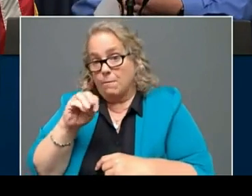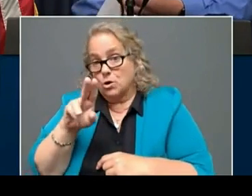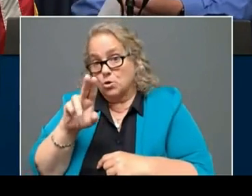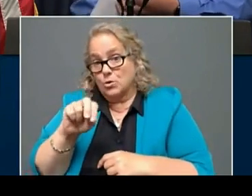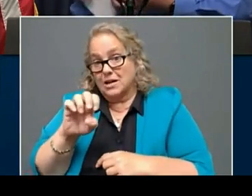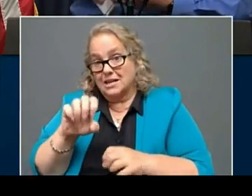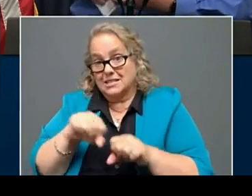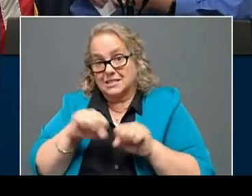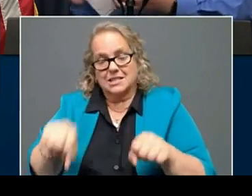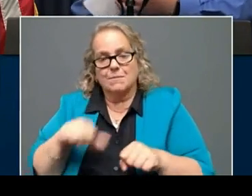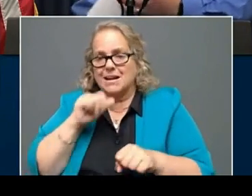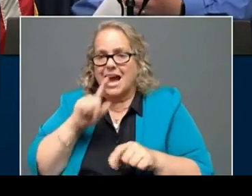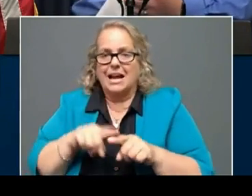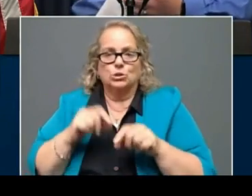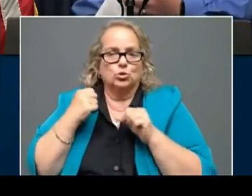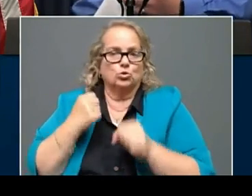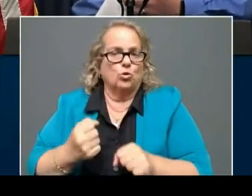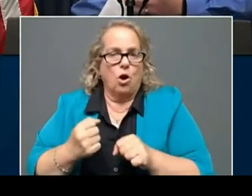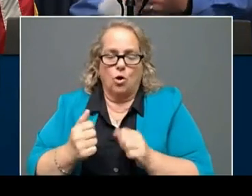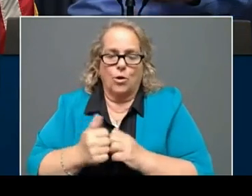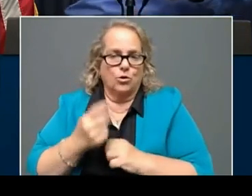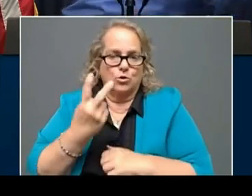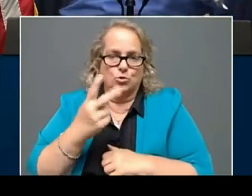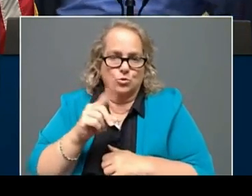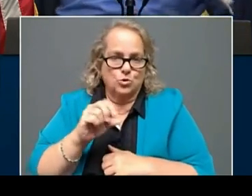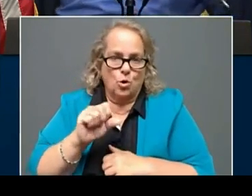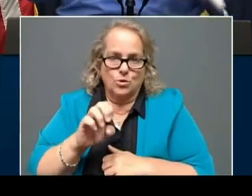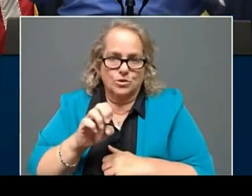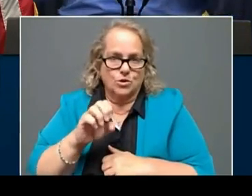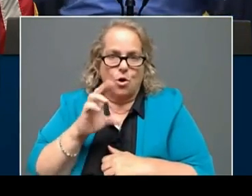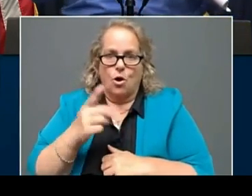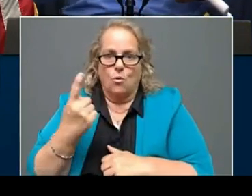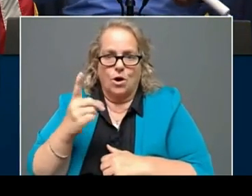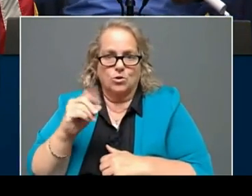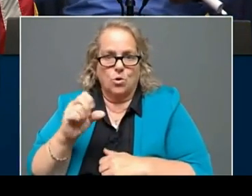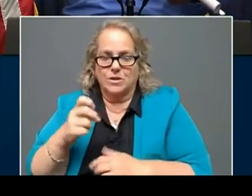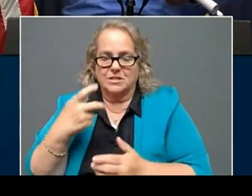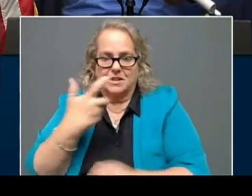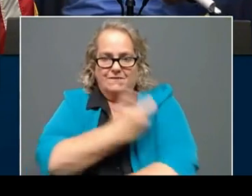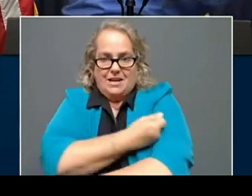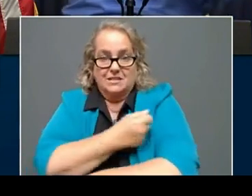or even the Windows vaccine. If you are in public facing environments, remember